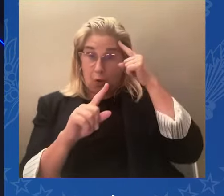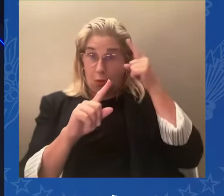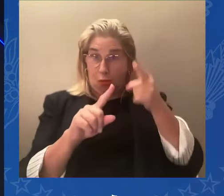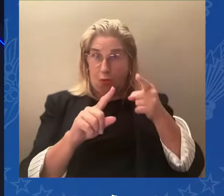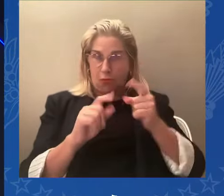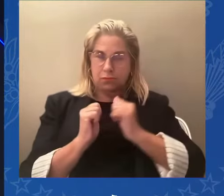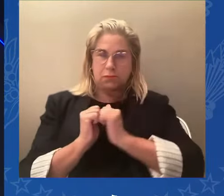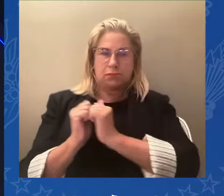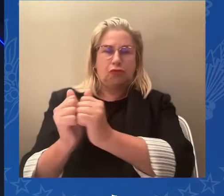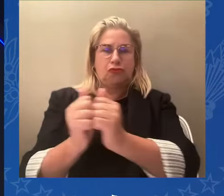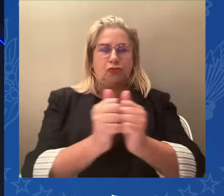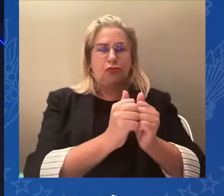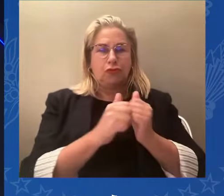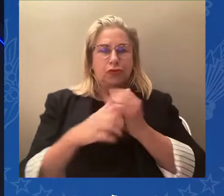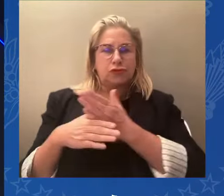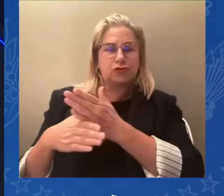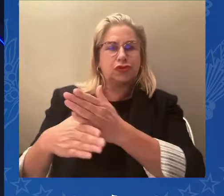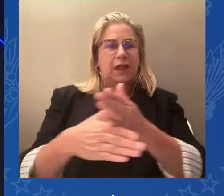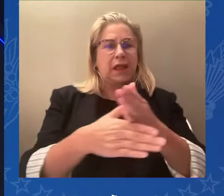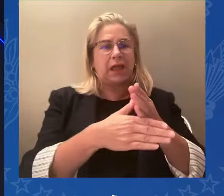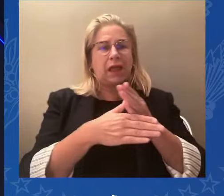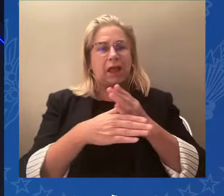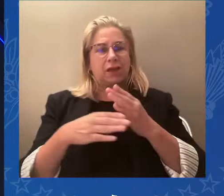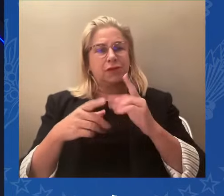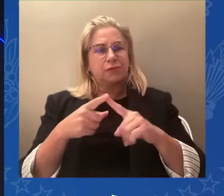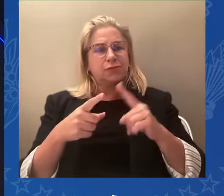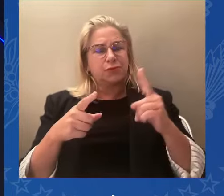and our family members. And when we win this November,